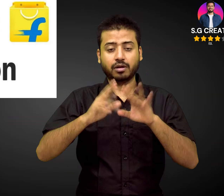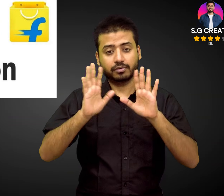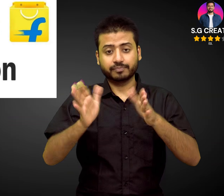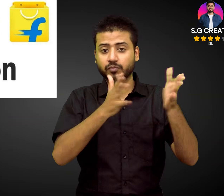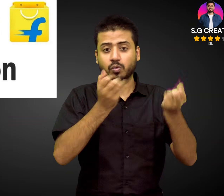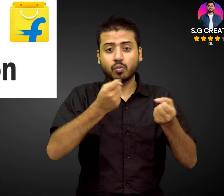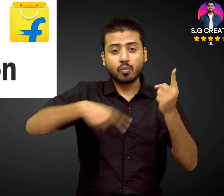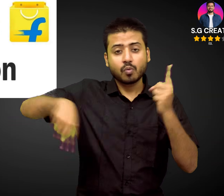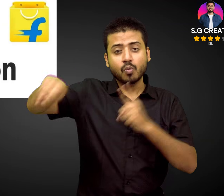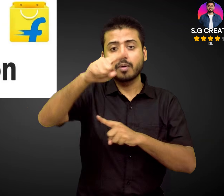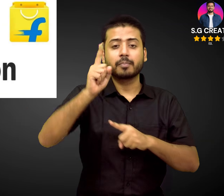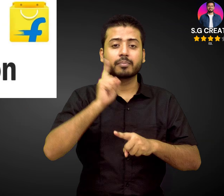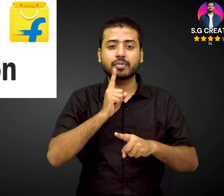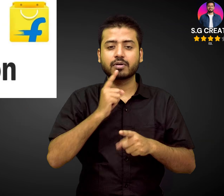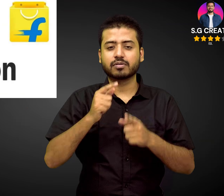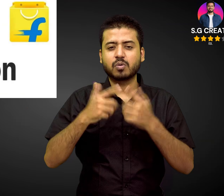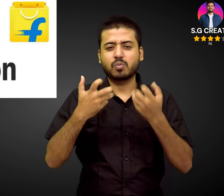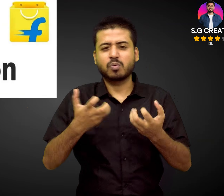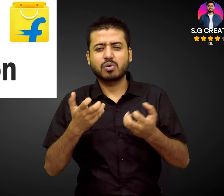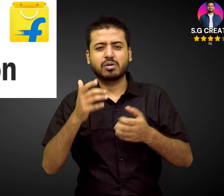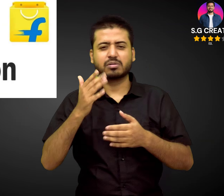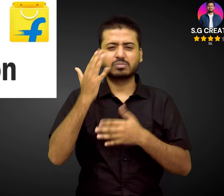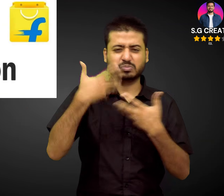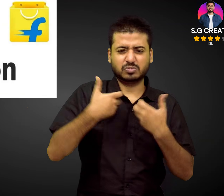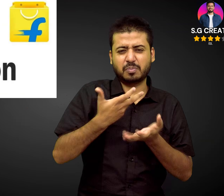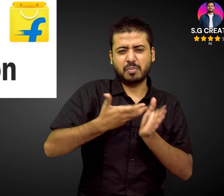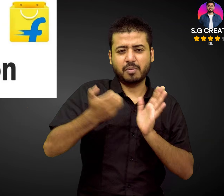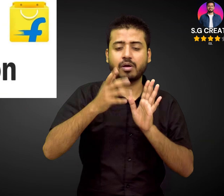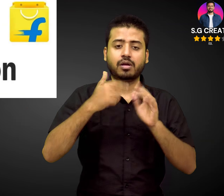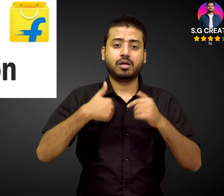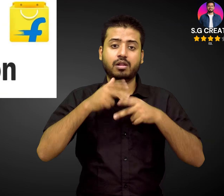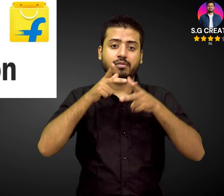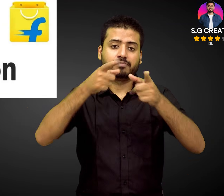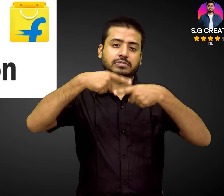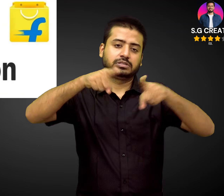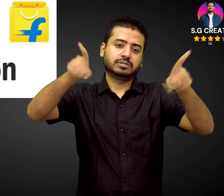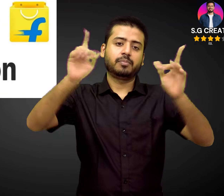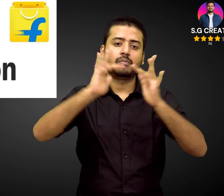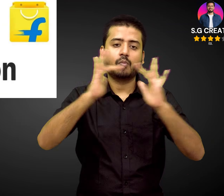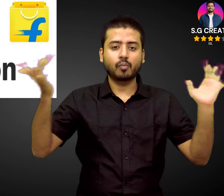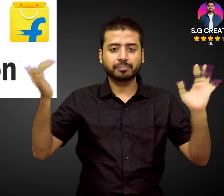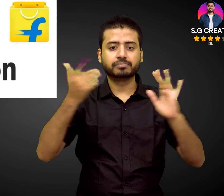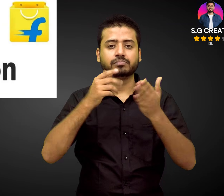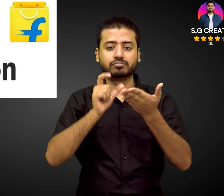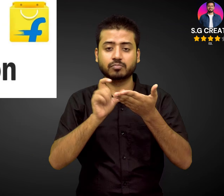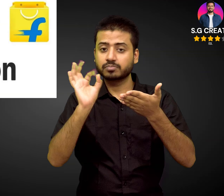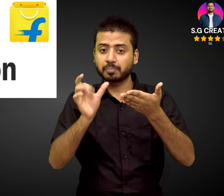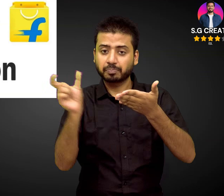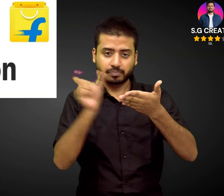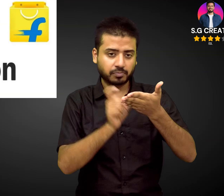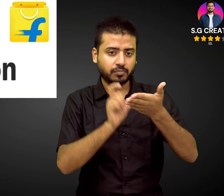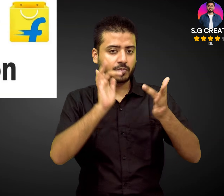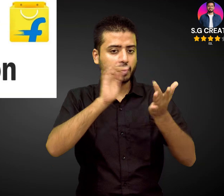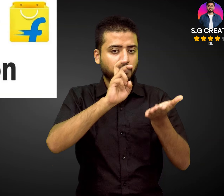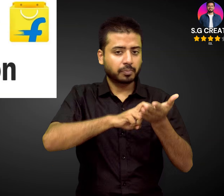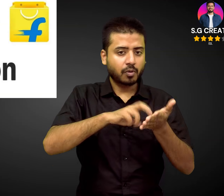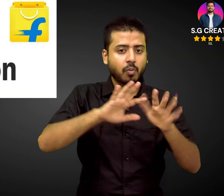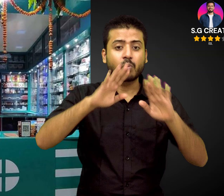plus three back slash text RC carrot- back slash text no carrot plus back slash text soap dollar